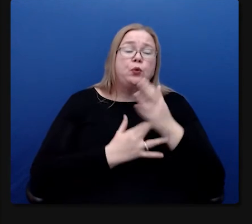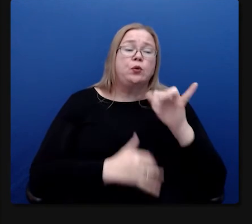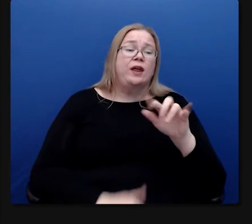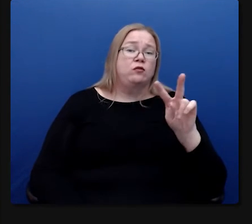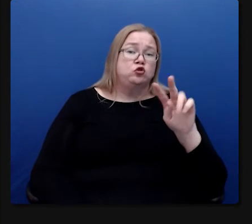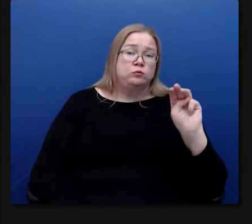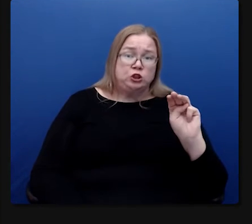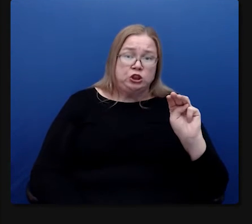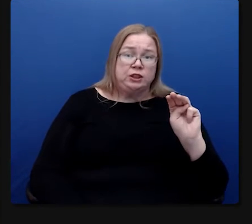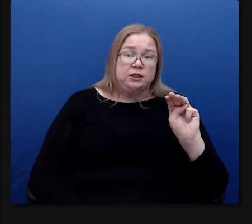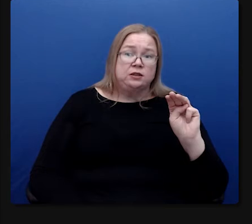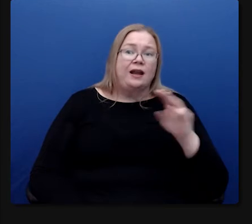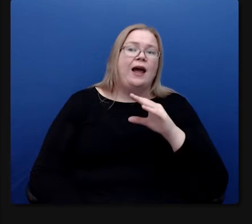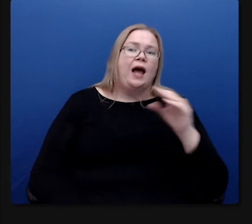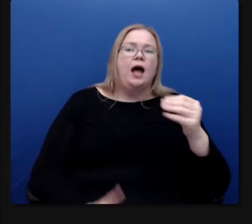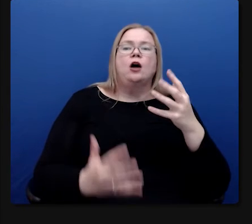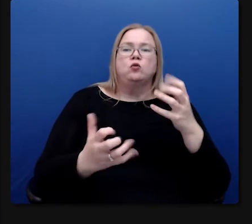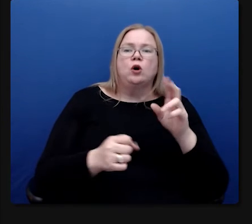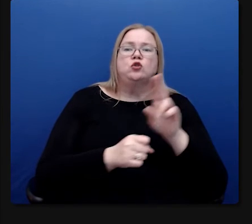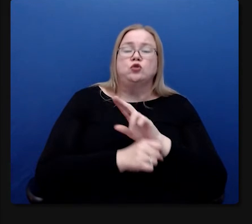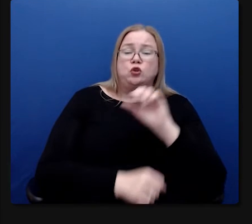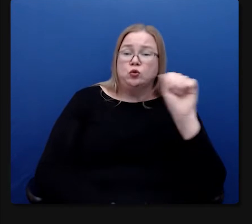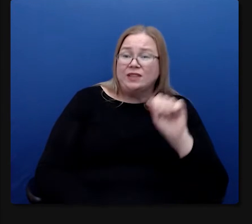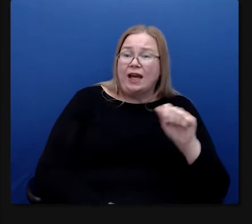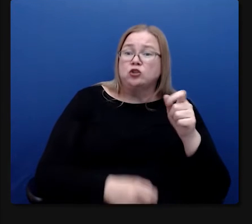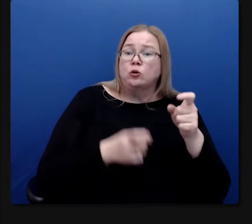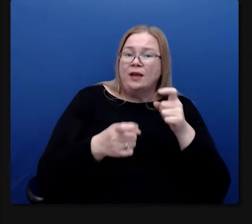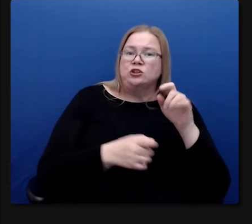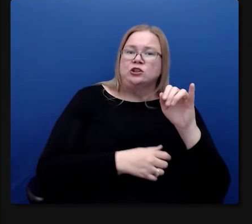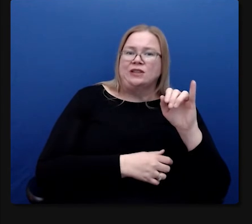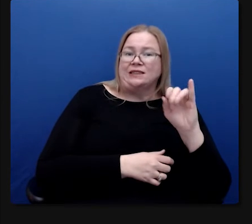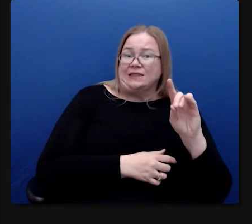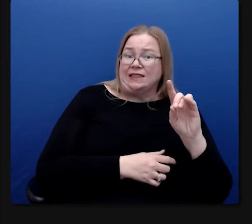through the virtual machine, and you want to use the Azure-managed identity